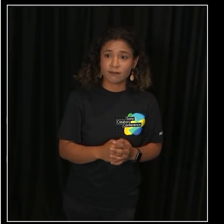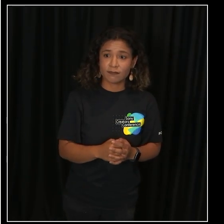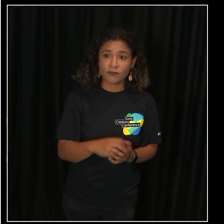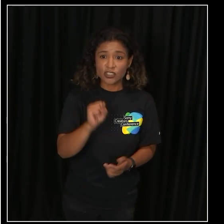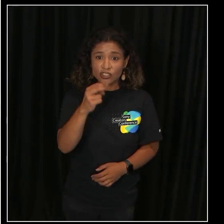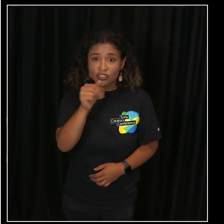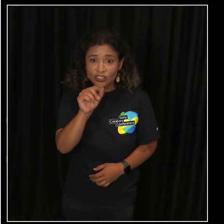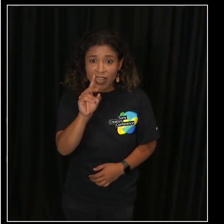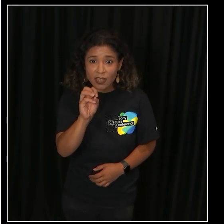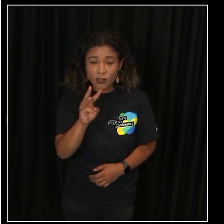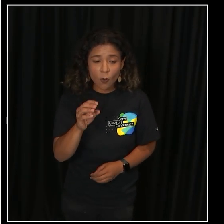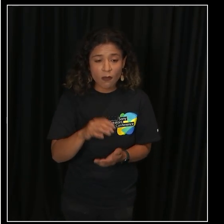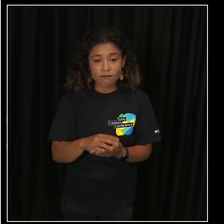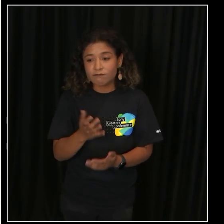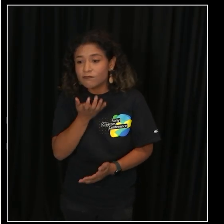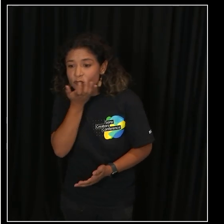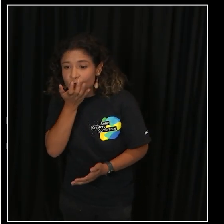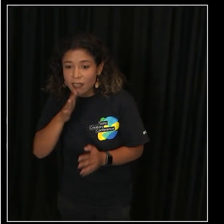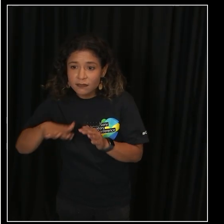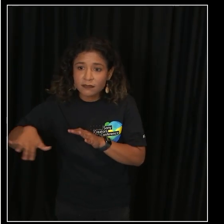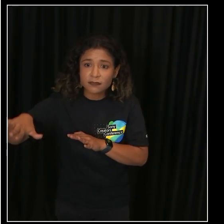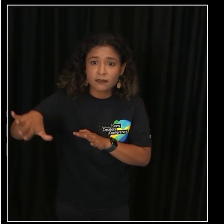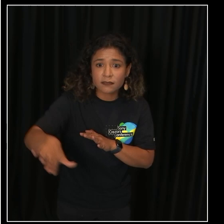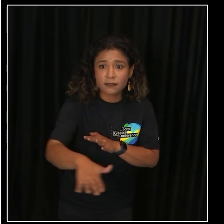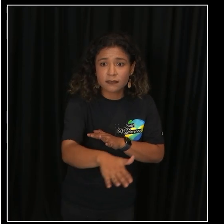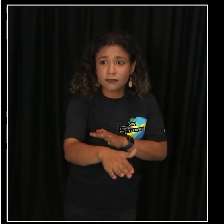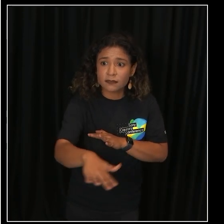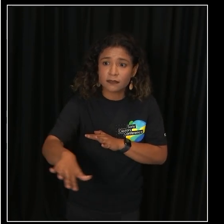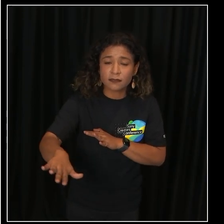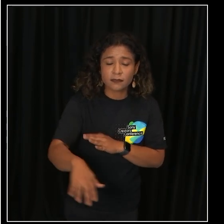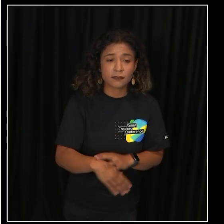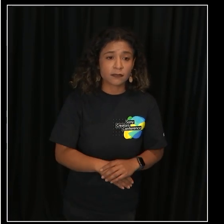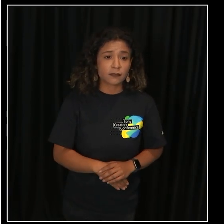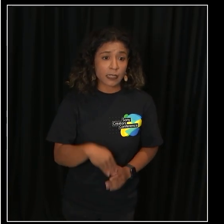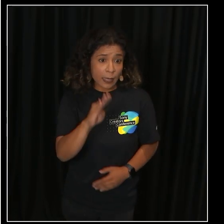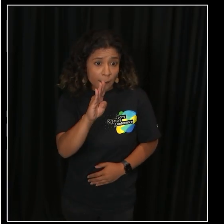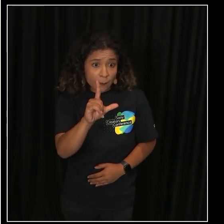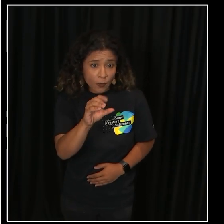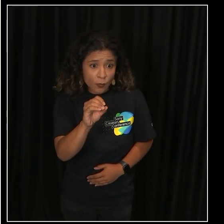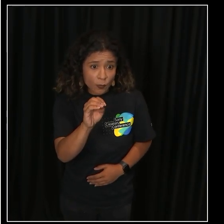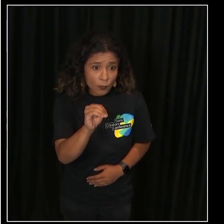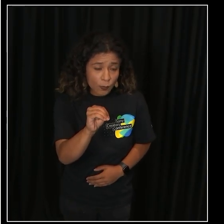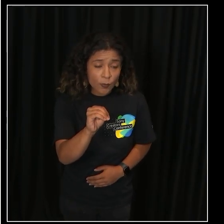A really bizarre one was blue because certain cases you can even do divide and conquer